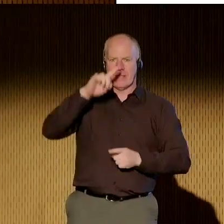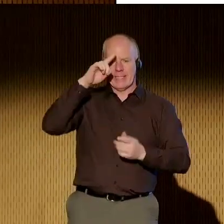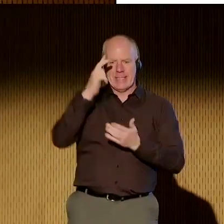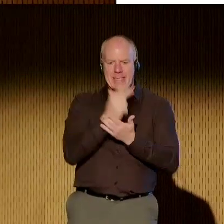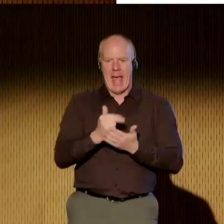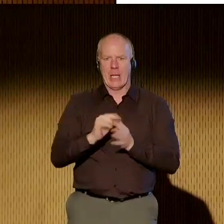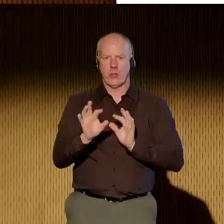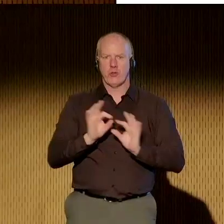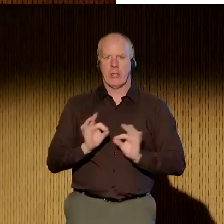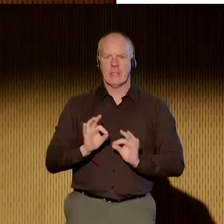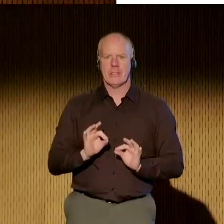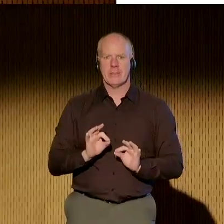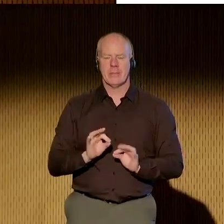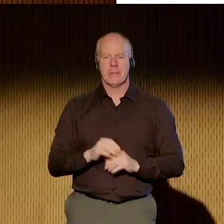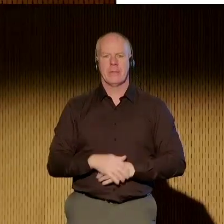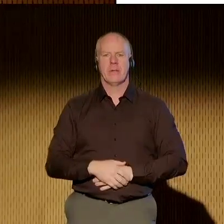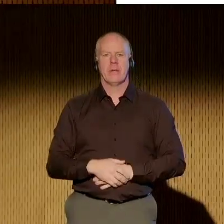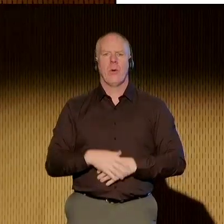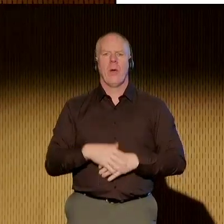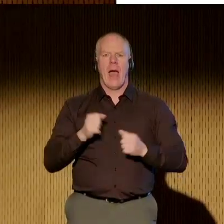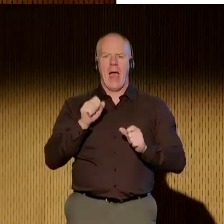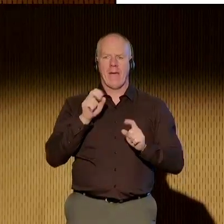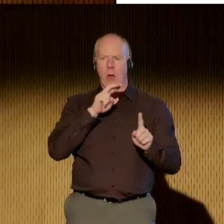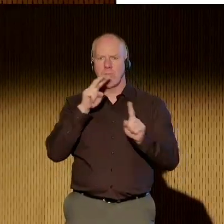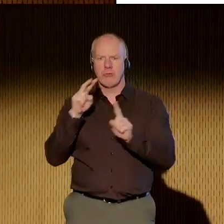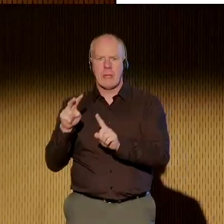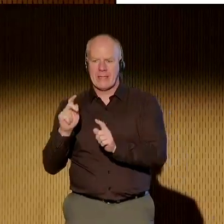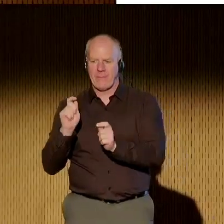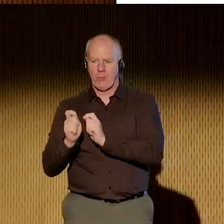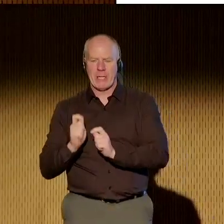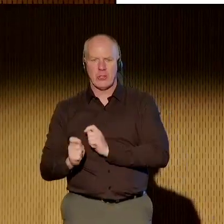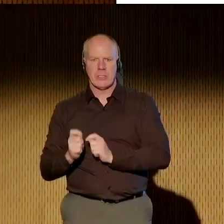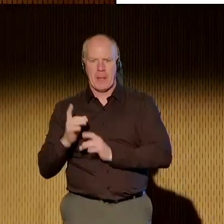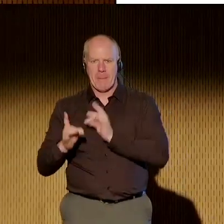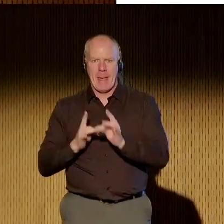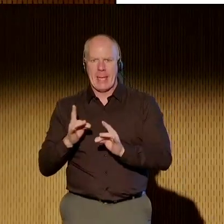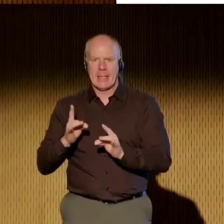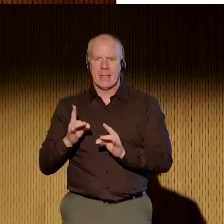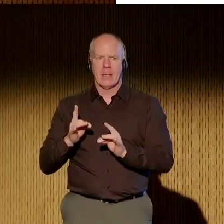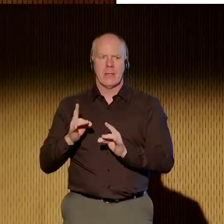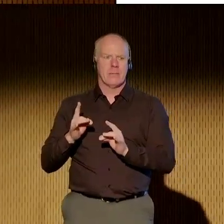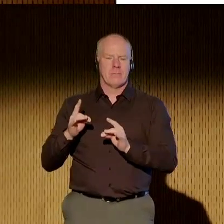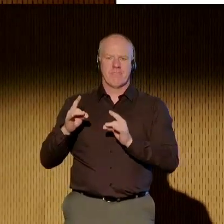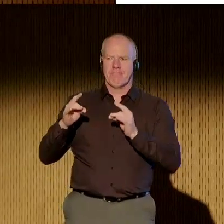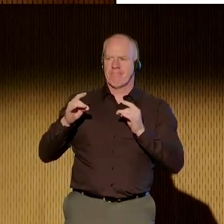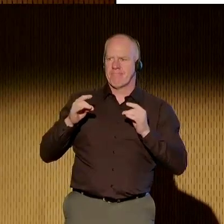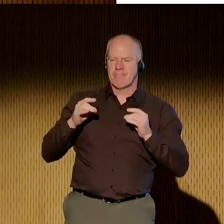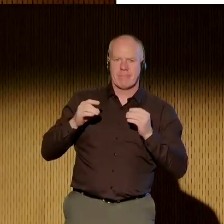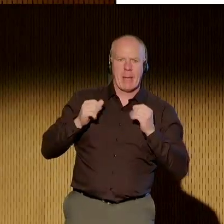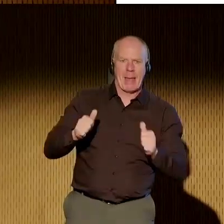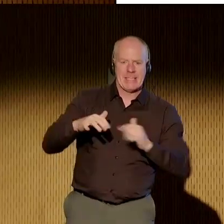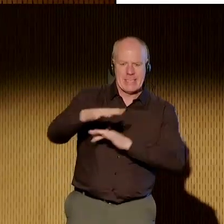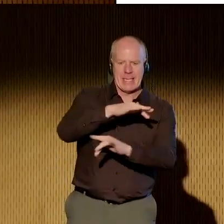both objective characters. So it's about capacity, ventilation, daylight, but we also have a look on